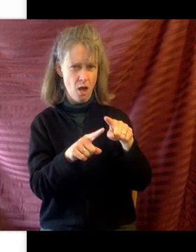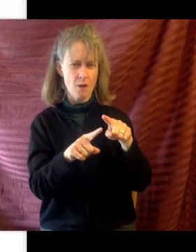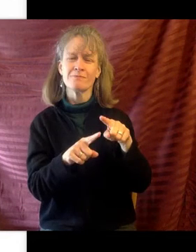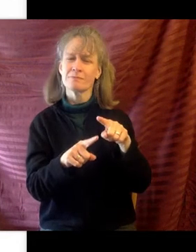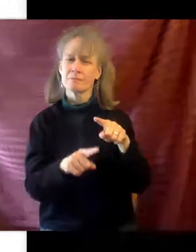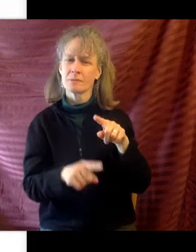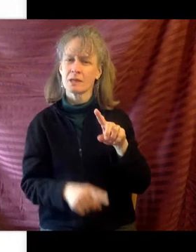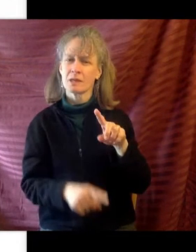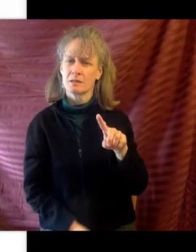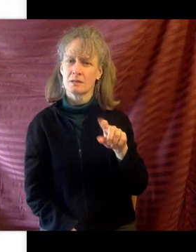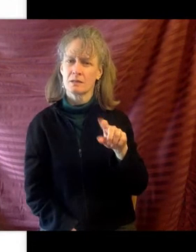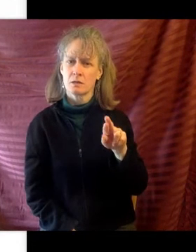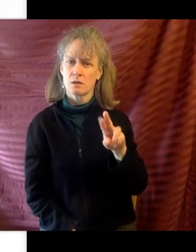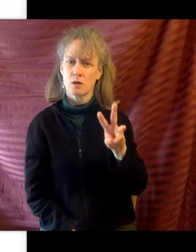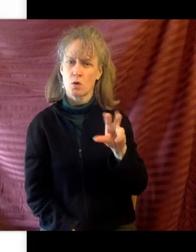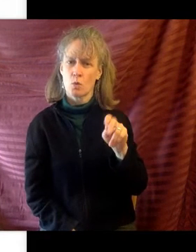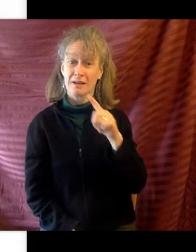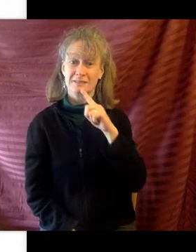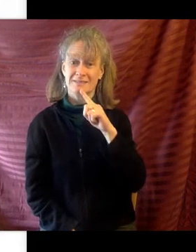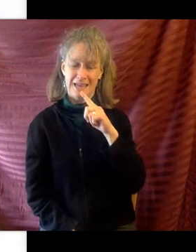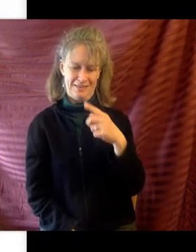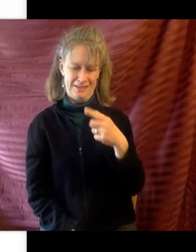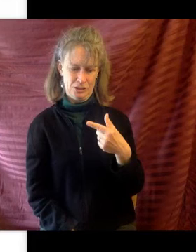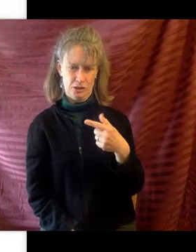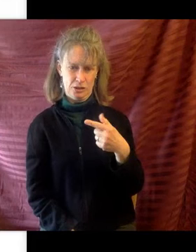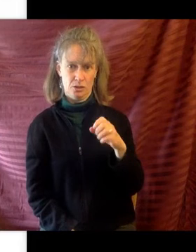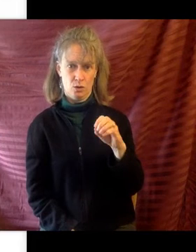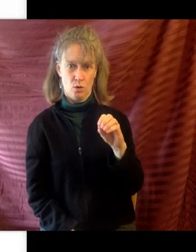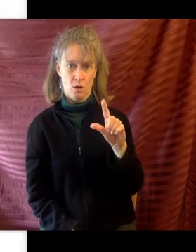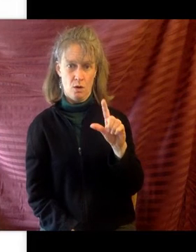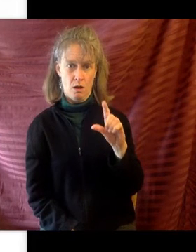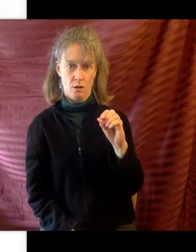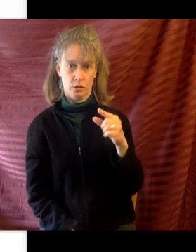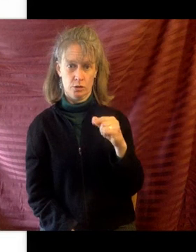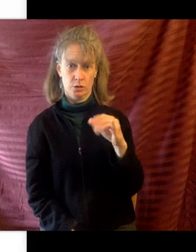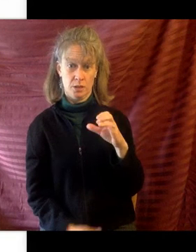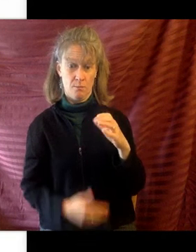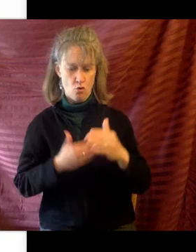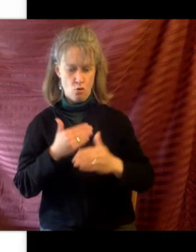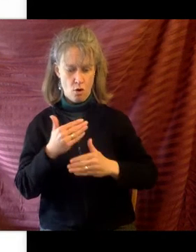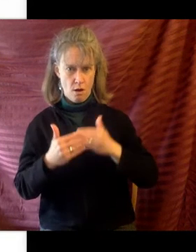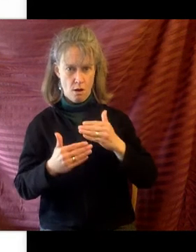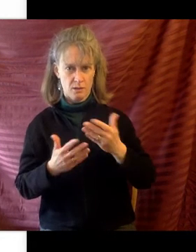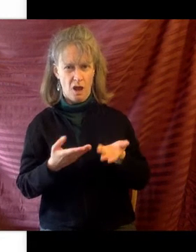geologic processes can add up to much bigger changes over a long period of time.